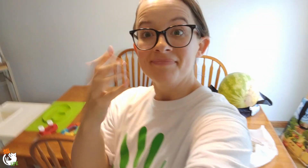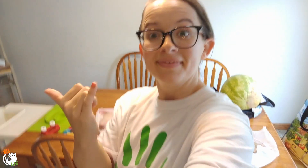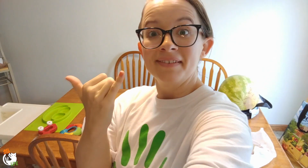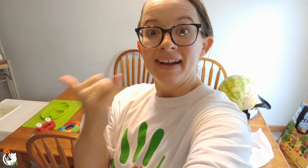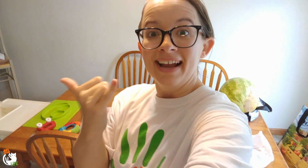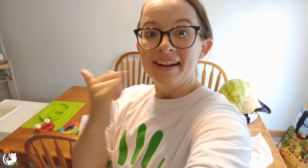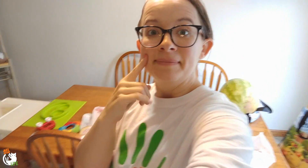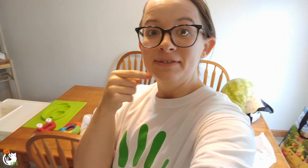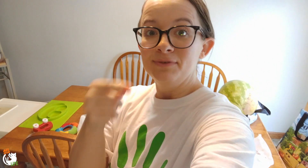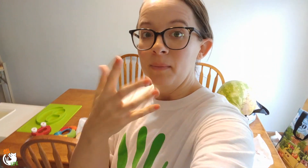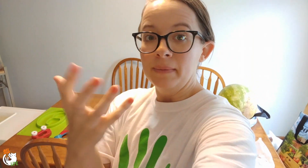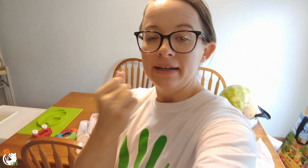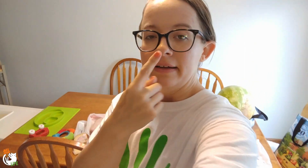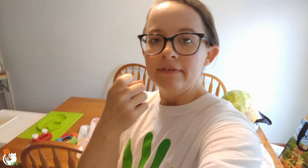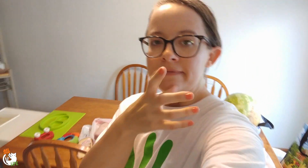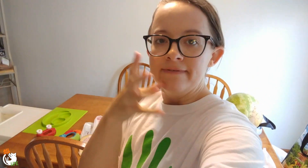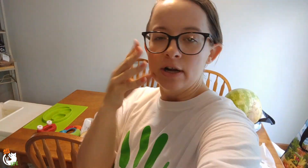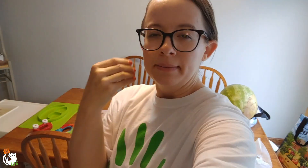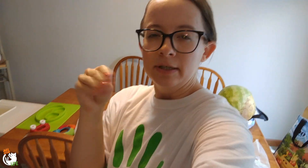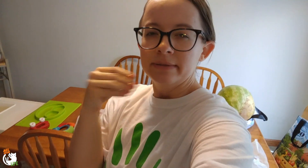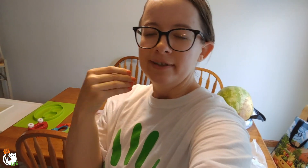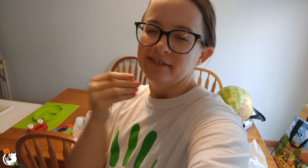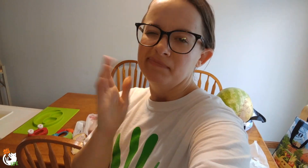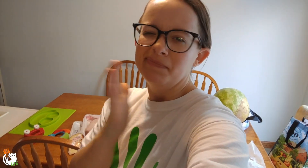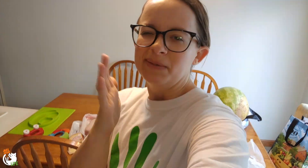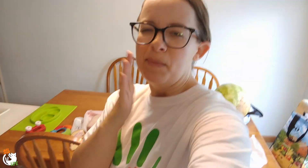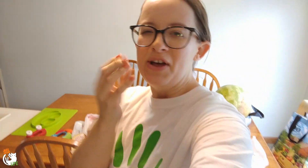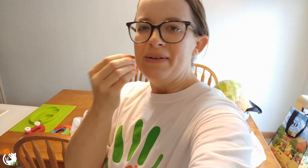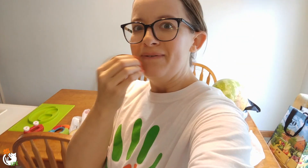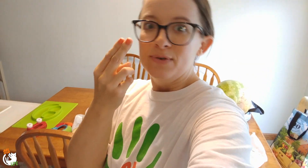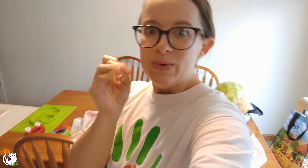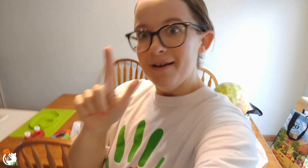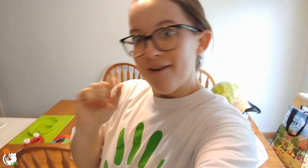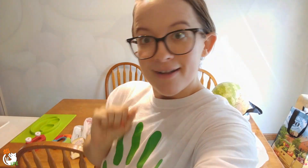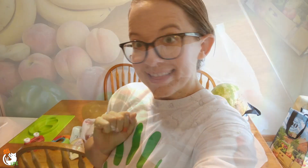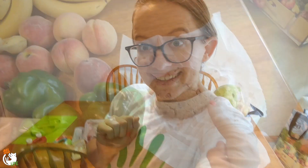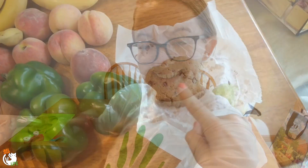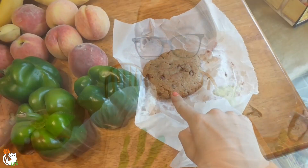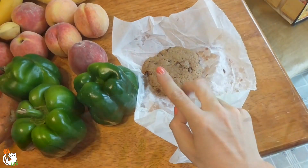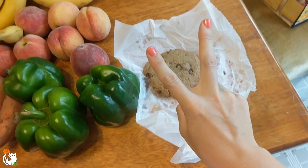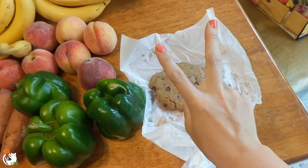Hello! I'm going to show you what we got from the farmer's market. Just a little, small food haul.